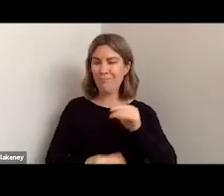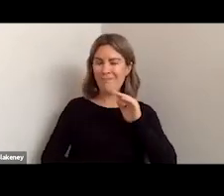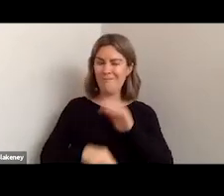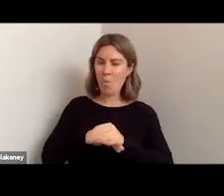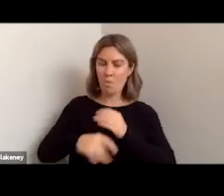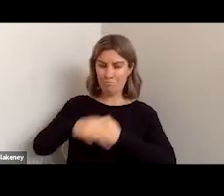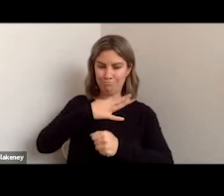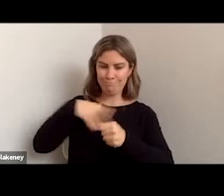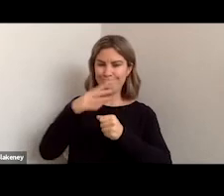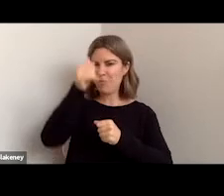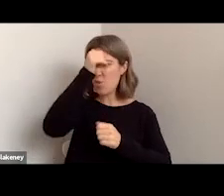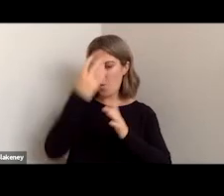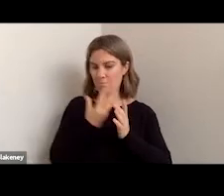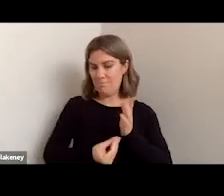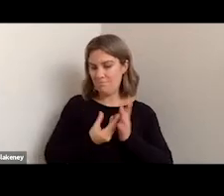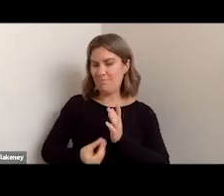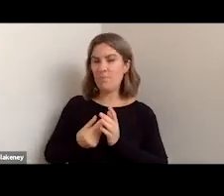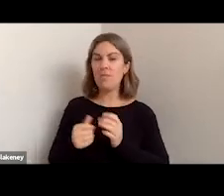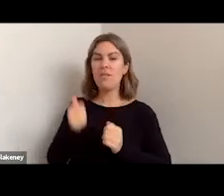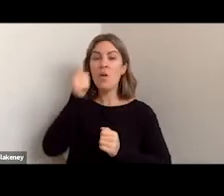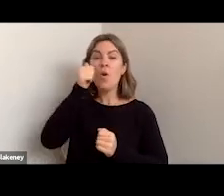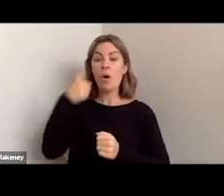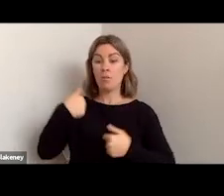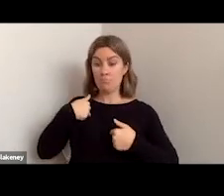and all the phones start to leave and go home then it's pretty easy to